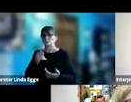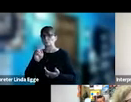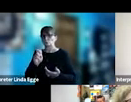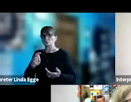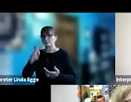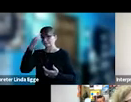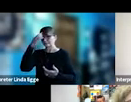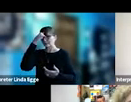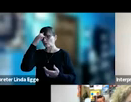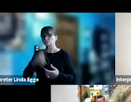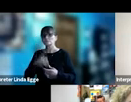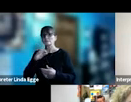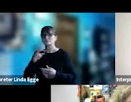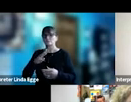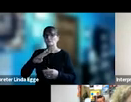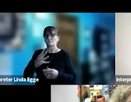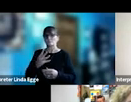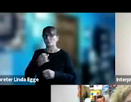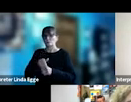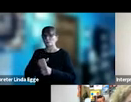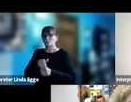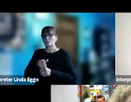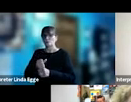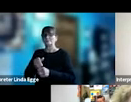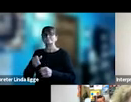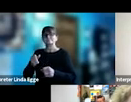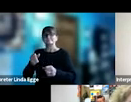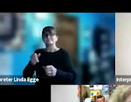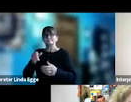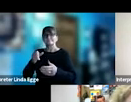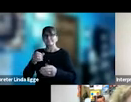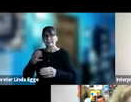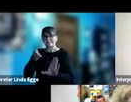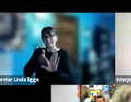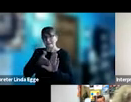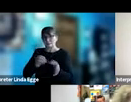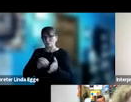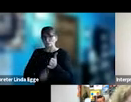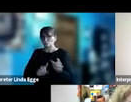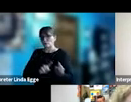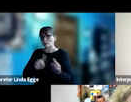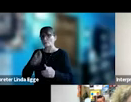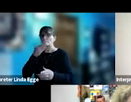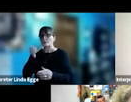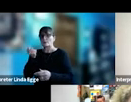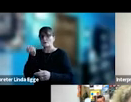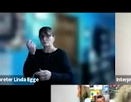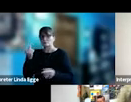of fourth year psychiatric students actually in the city to go do an evaluation of him so I can get a better understanding of what's going on.